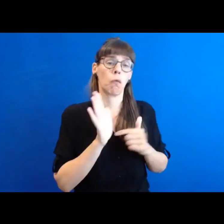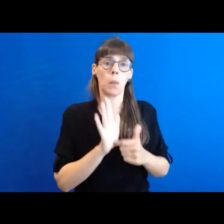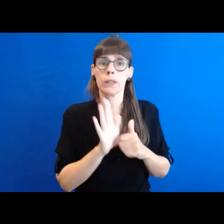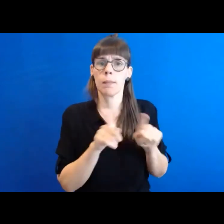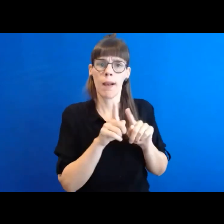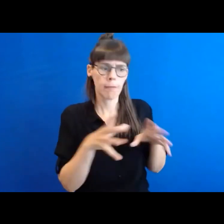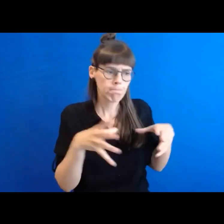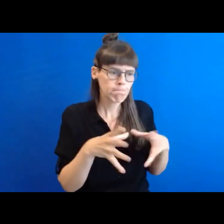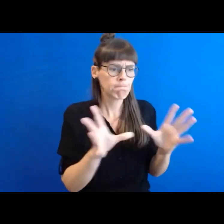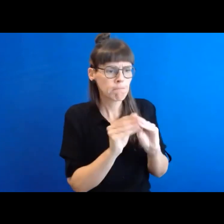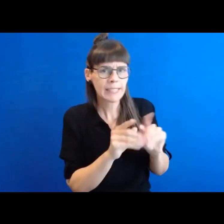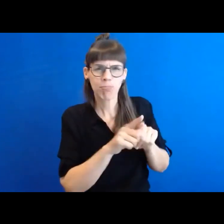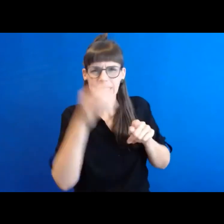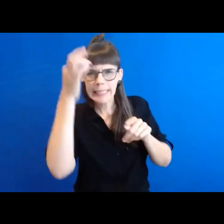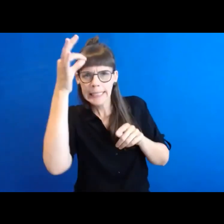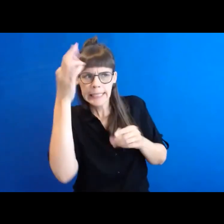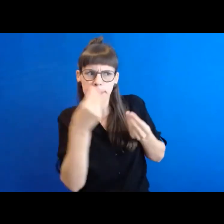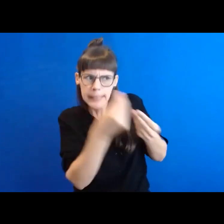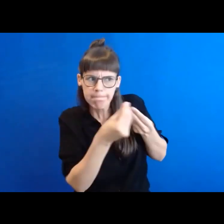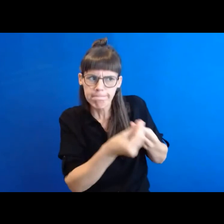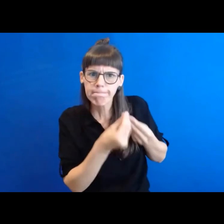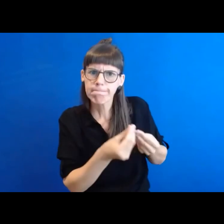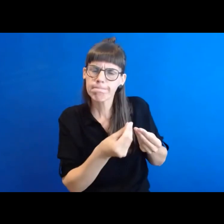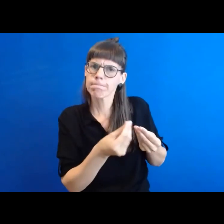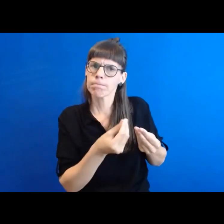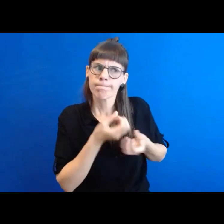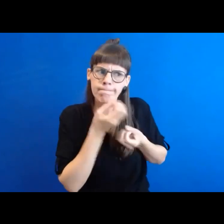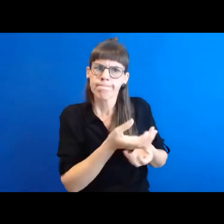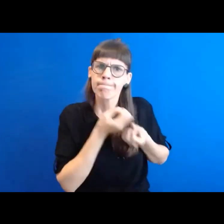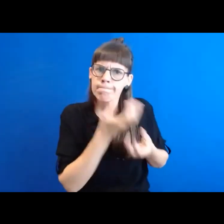on disability inclusion. For example, giving short inputs and cluster